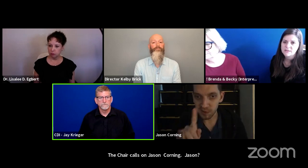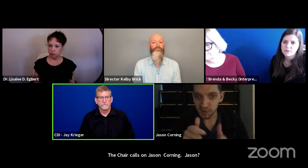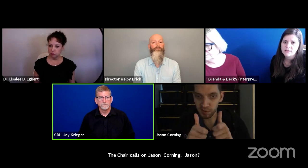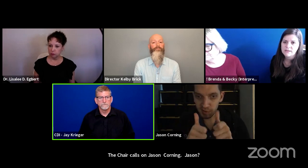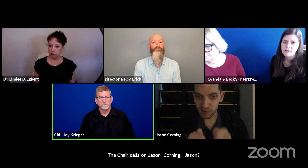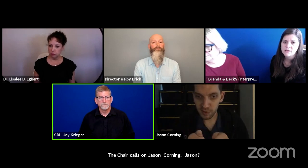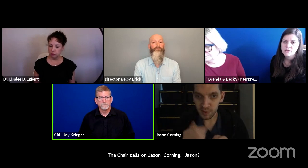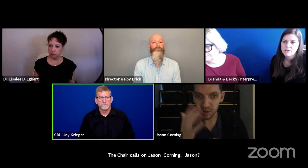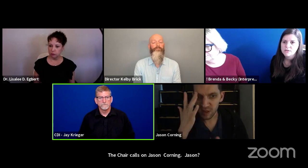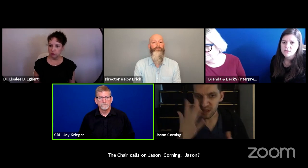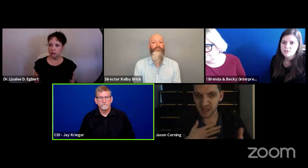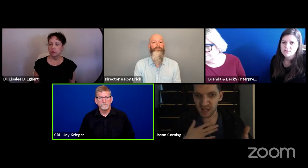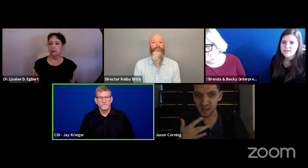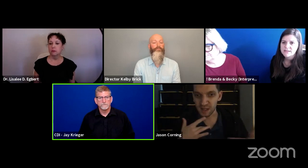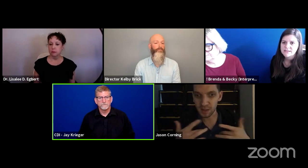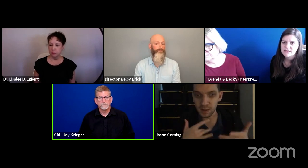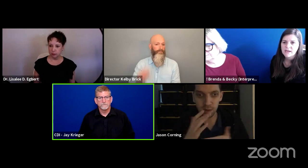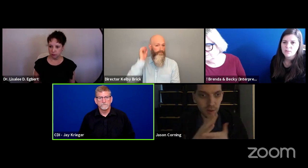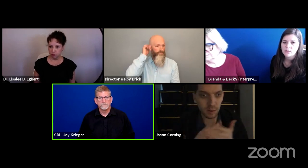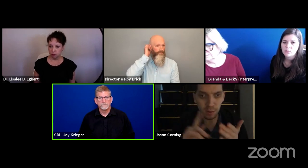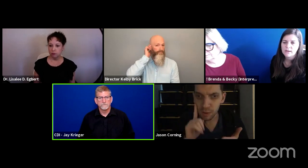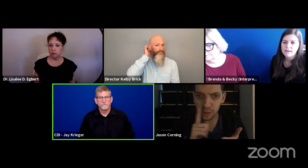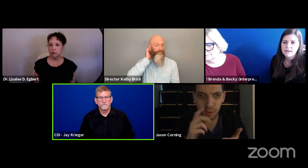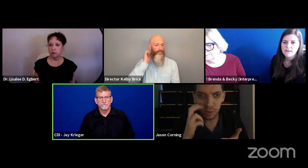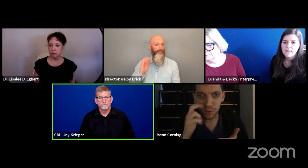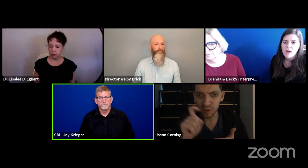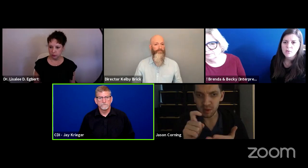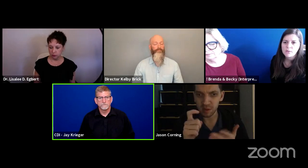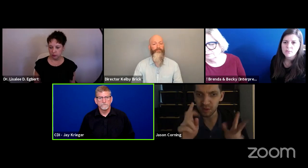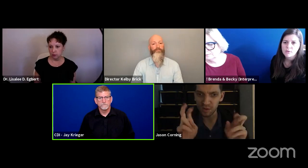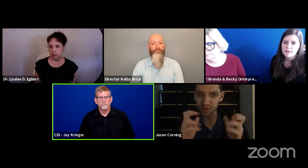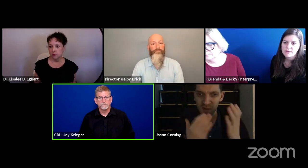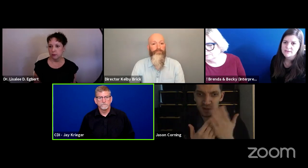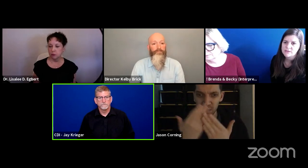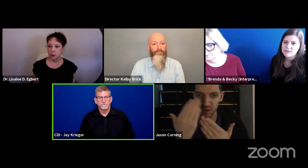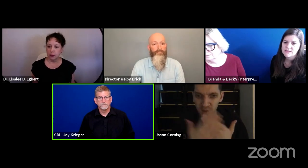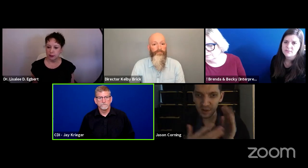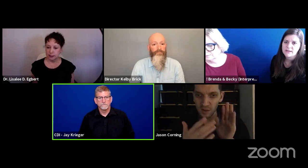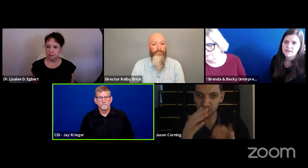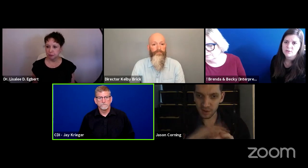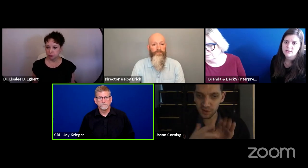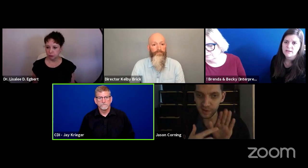community to use text-to-911? How are we promoting that to the deafblind community?